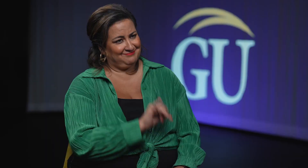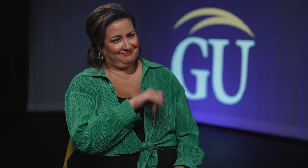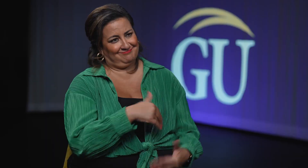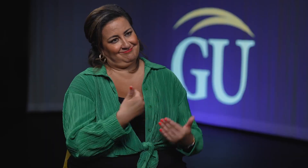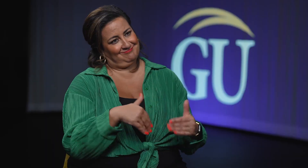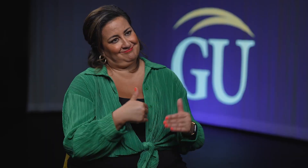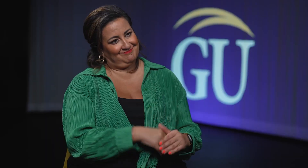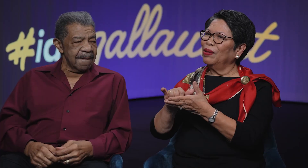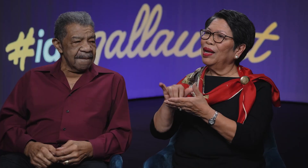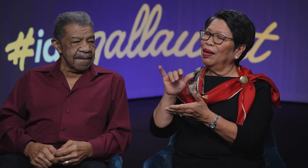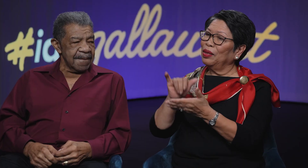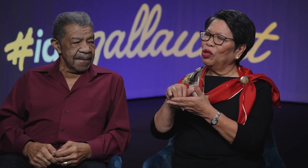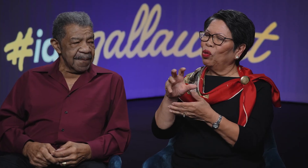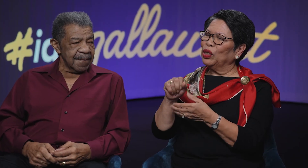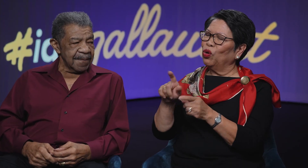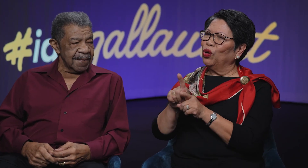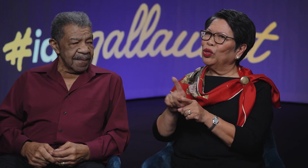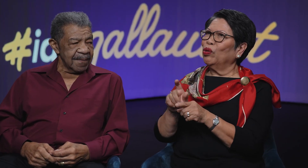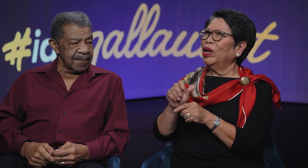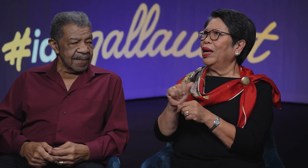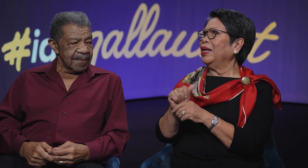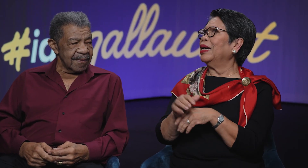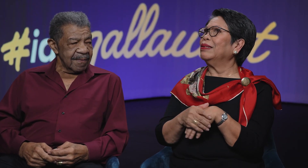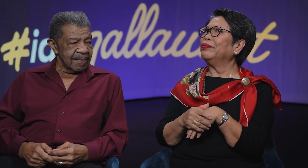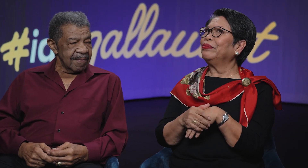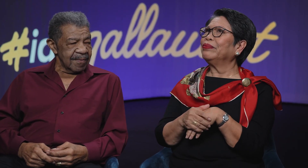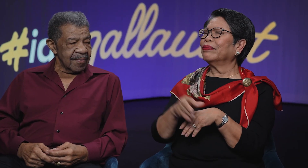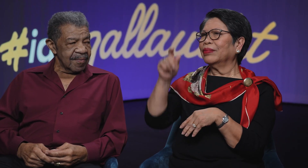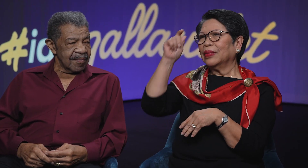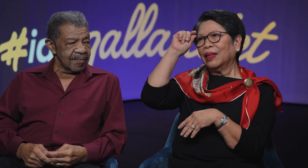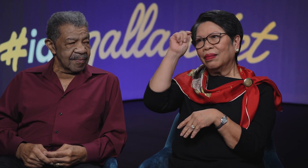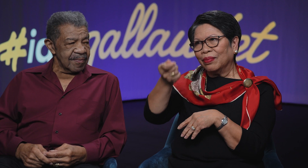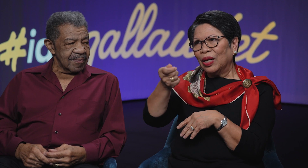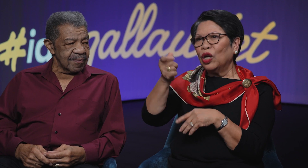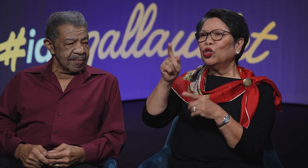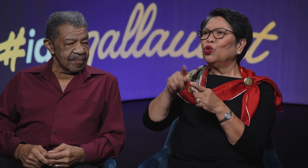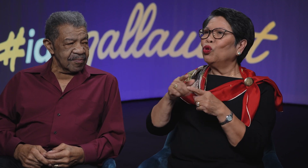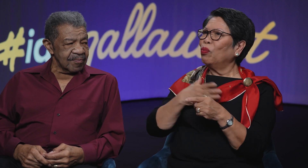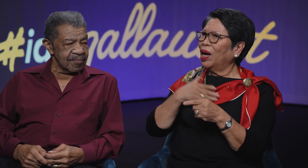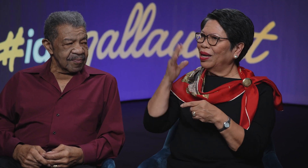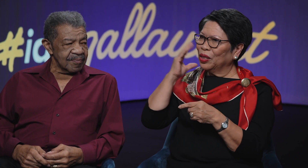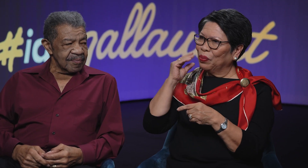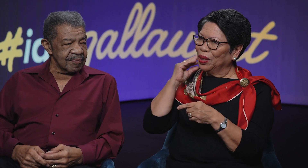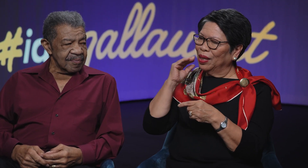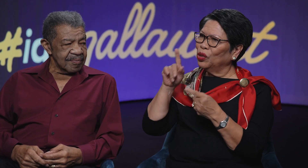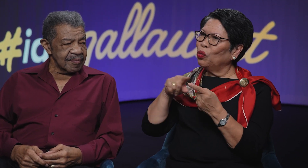That's admirable. That was also a nod to my experience